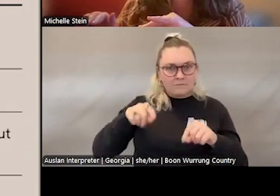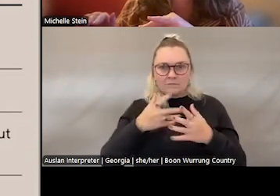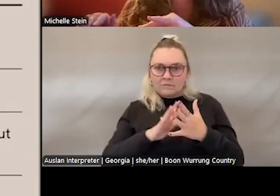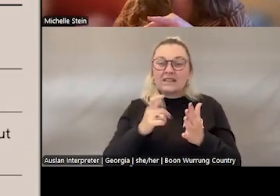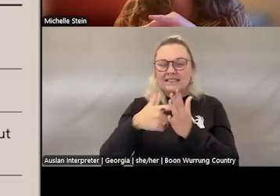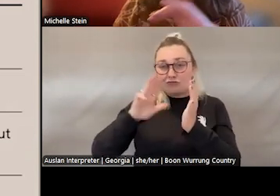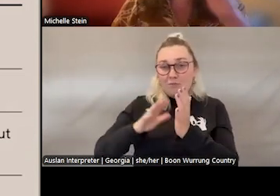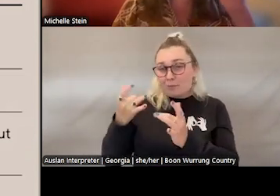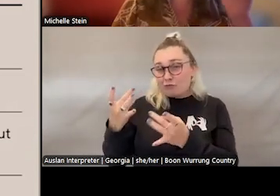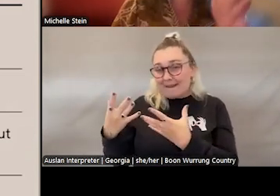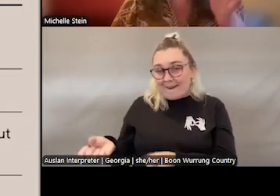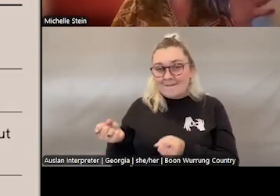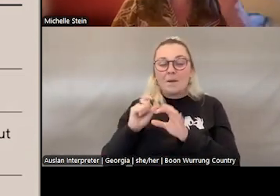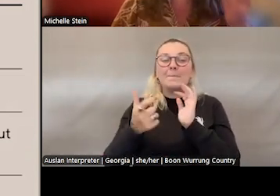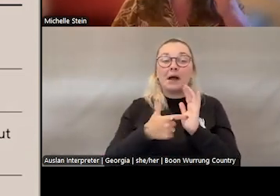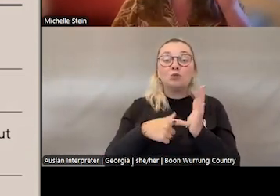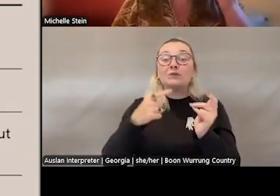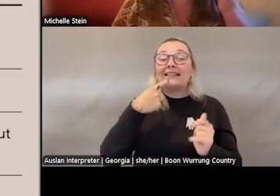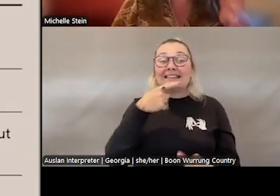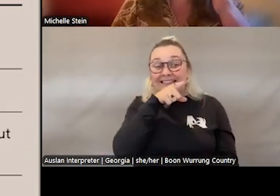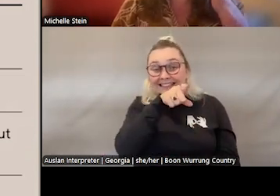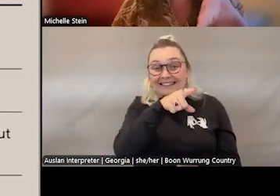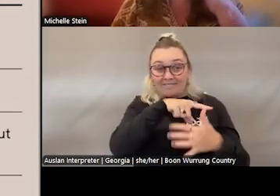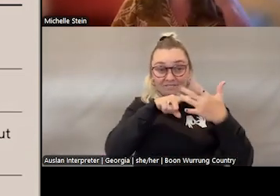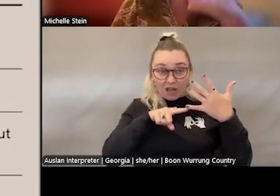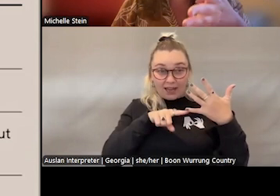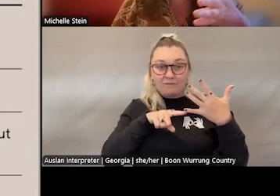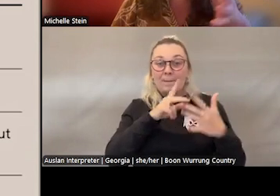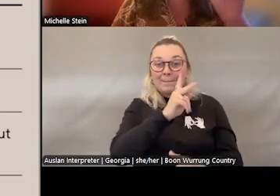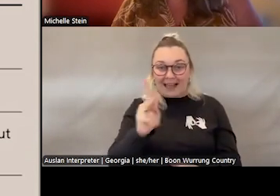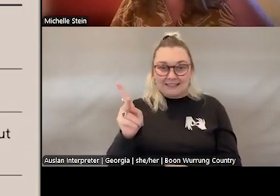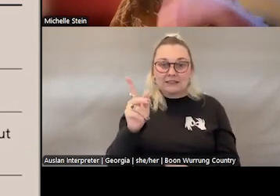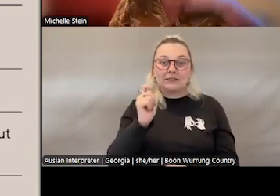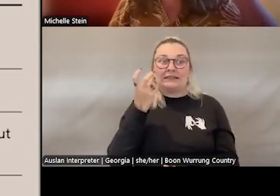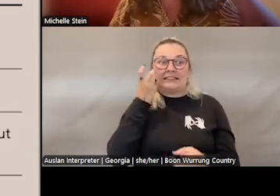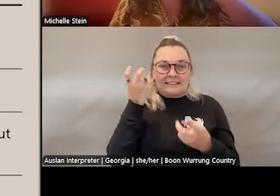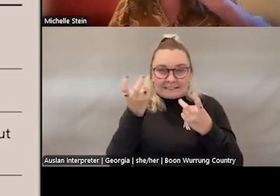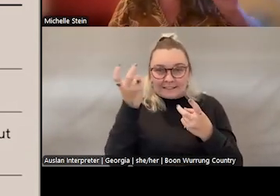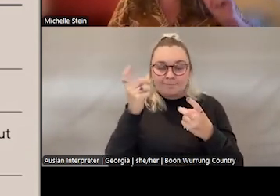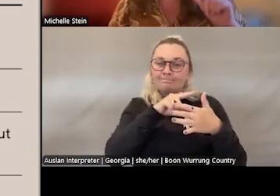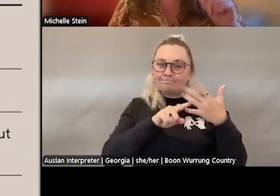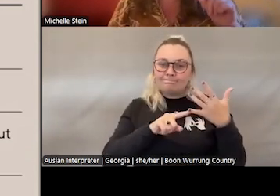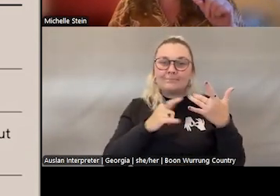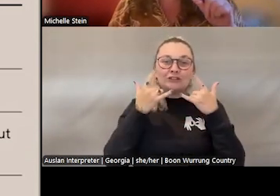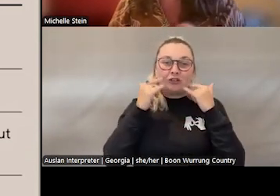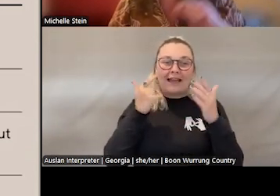to do this anyway. Just saying that these are the $500 for the checklist is on the tracking sheet,